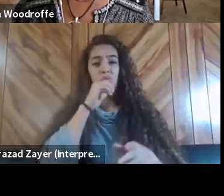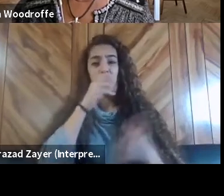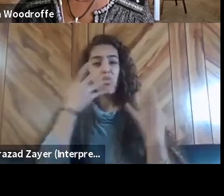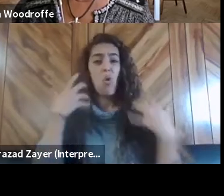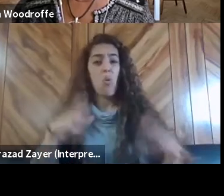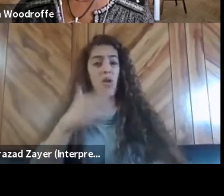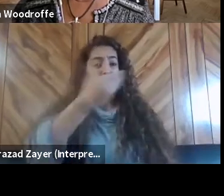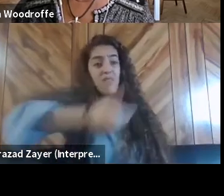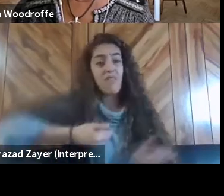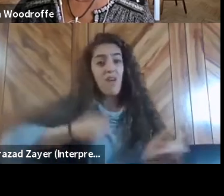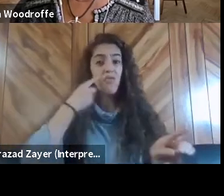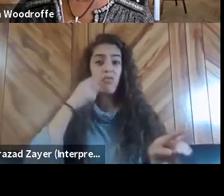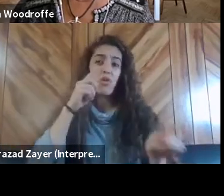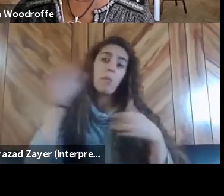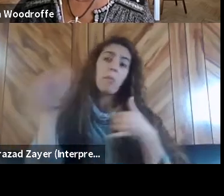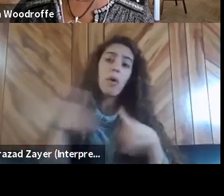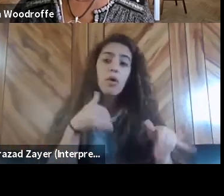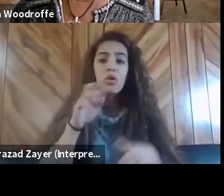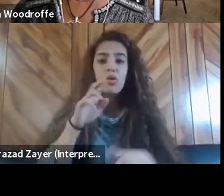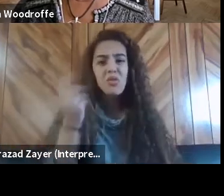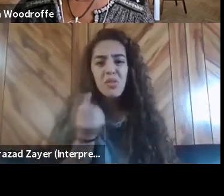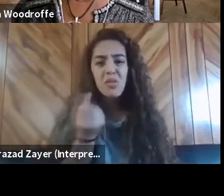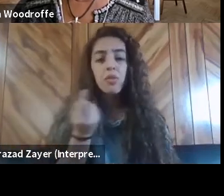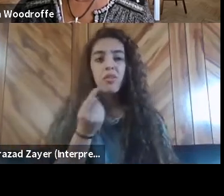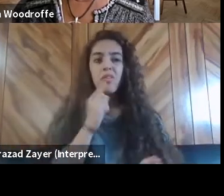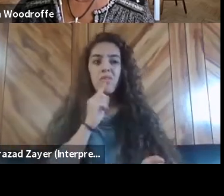from my circle, because my circle of trust needed to be